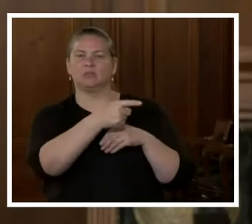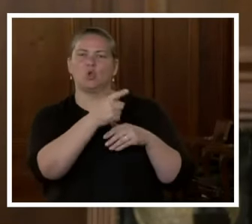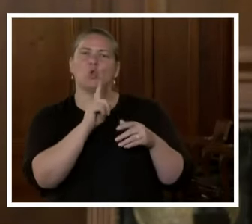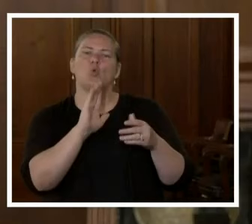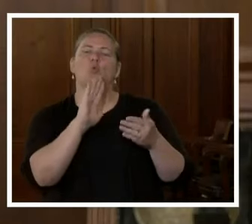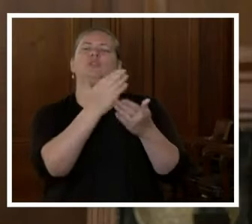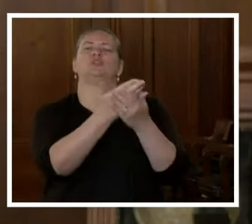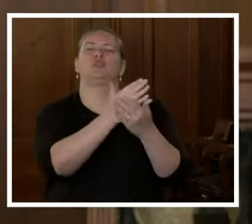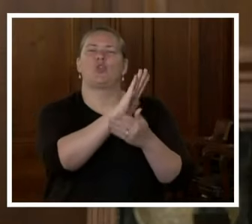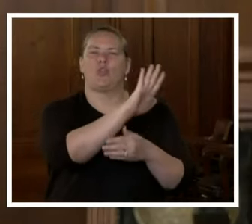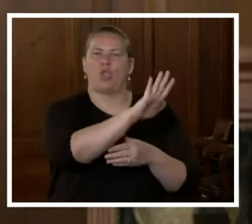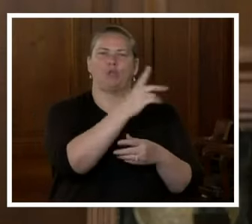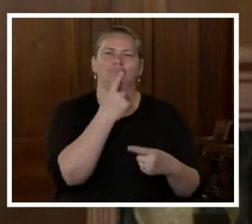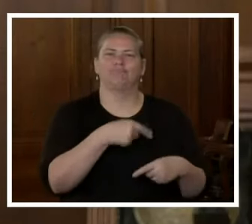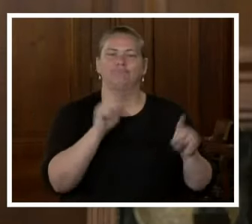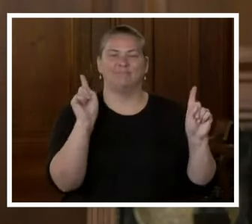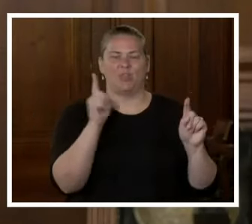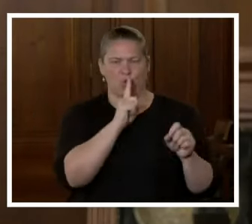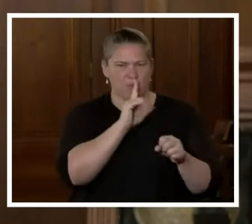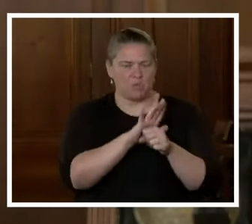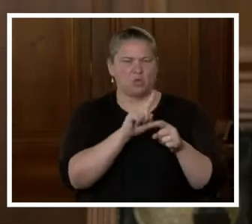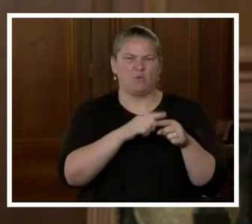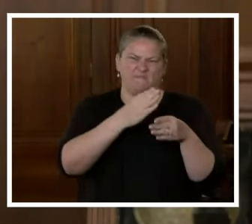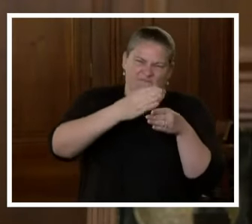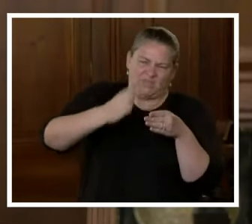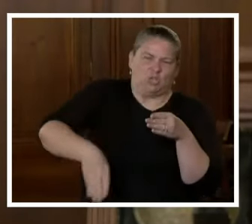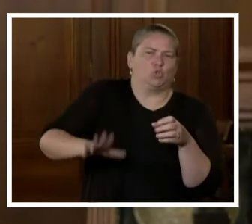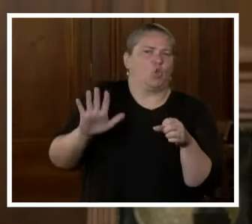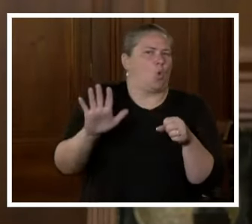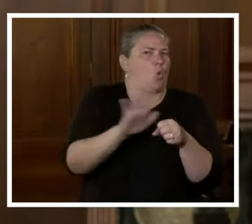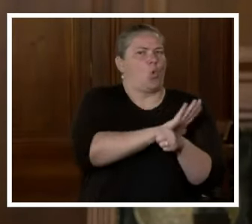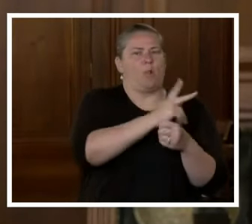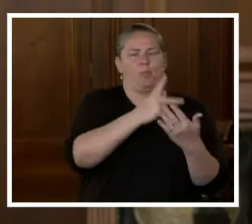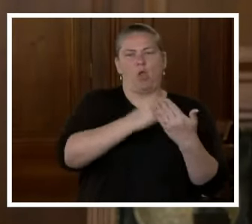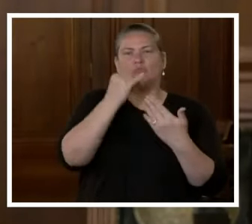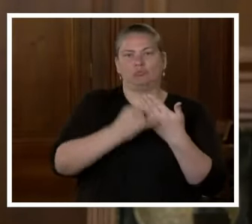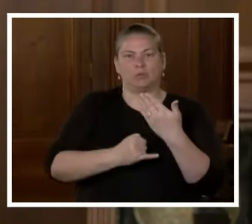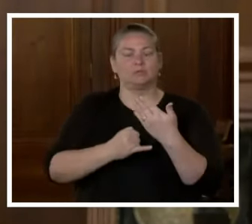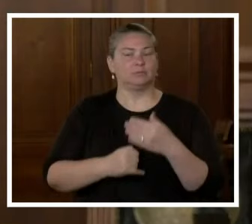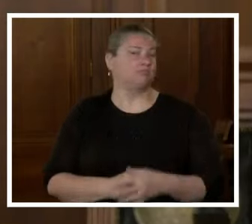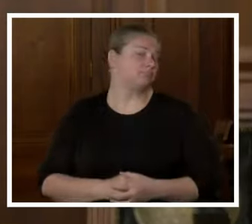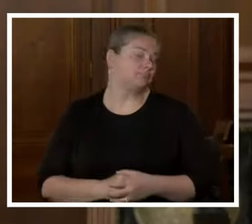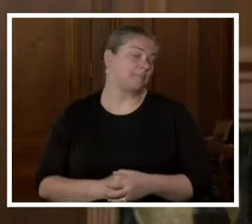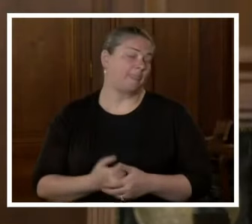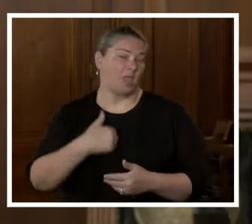THING.